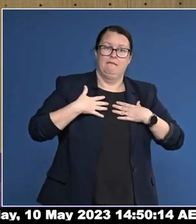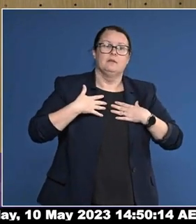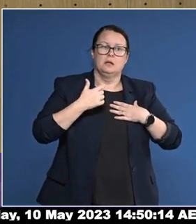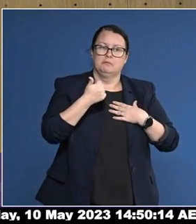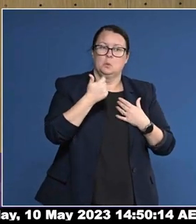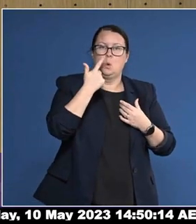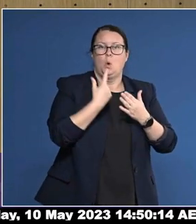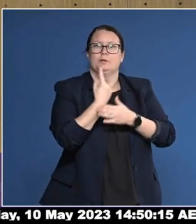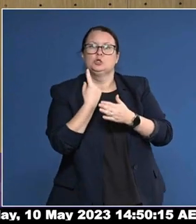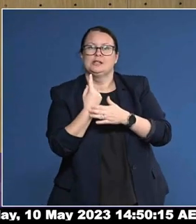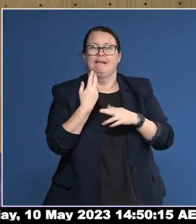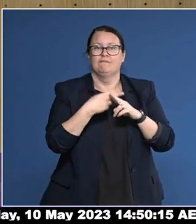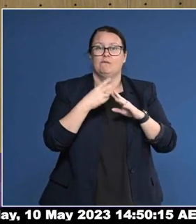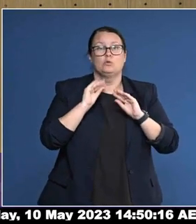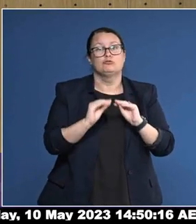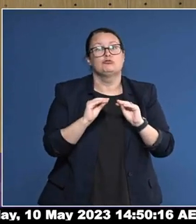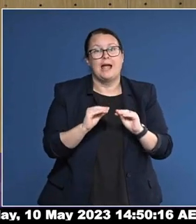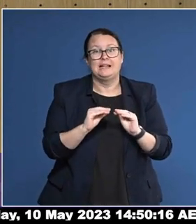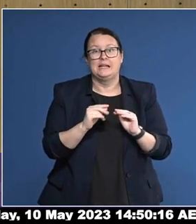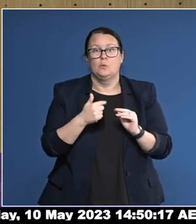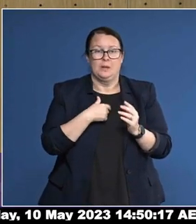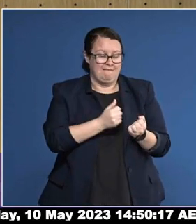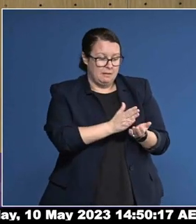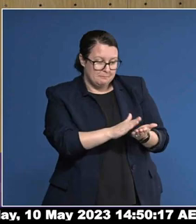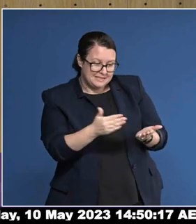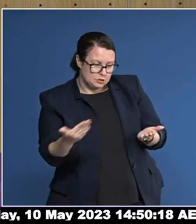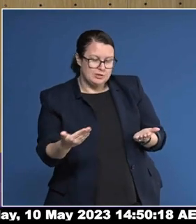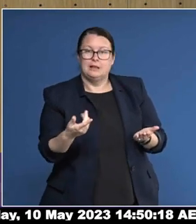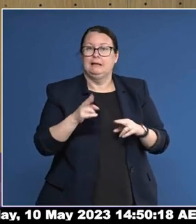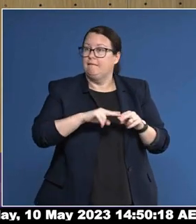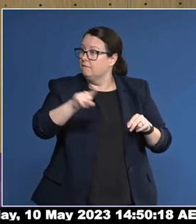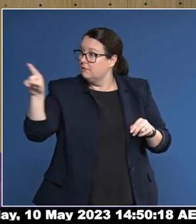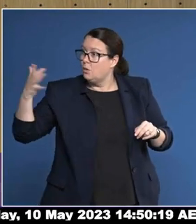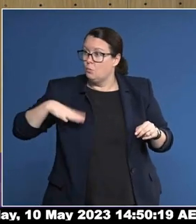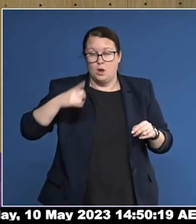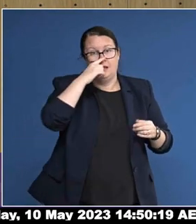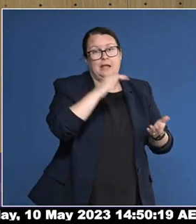training resources and materials to support other government departments working with people with disability.